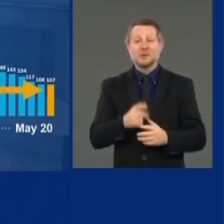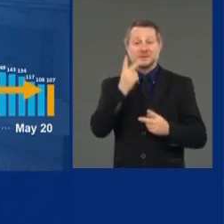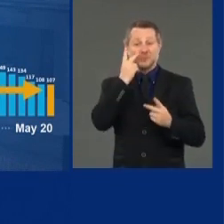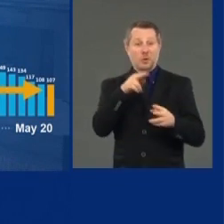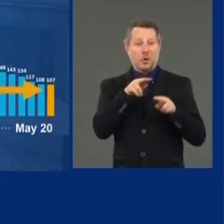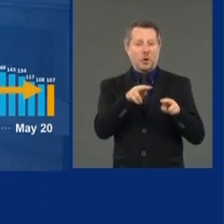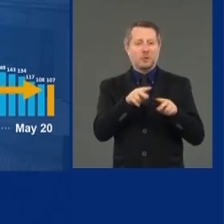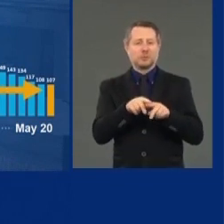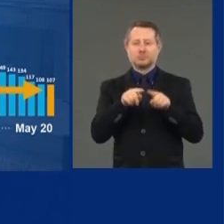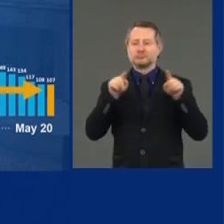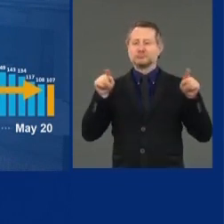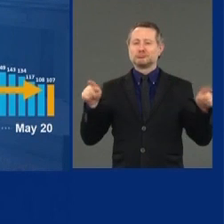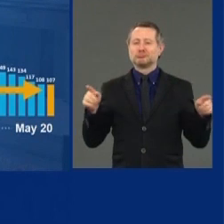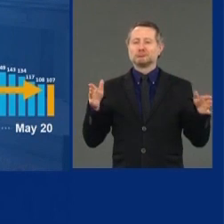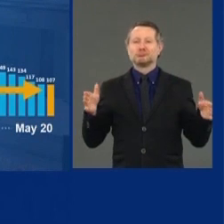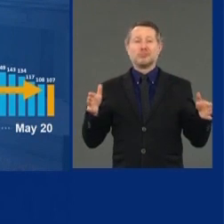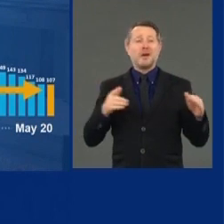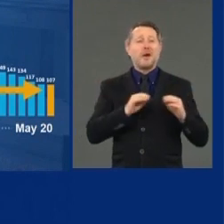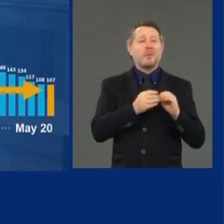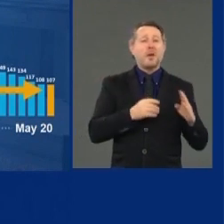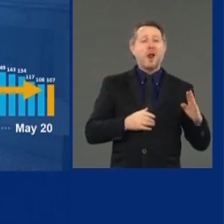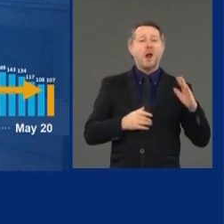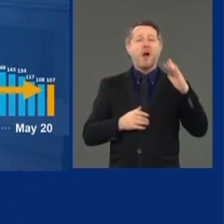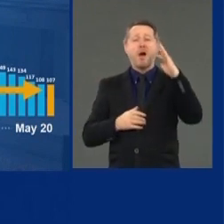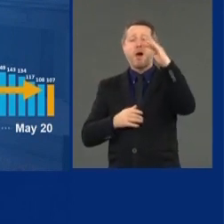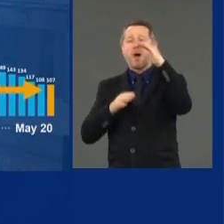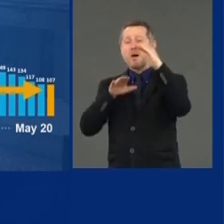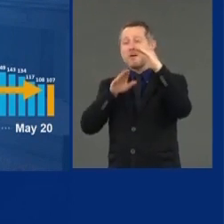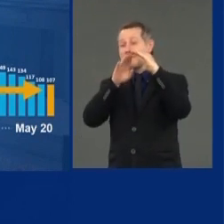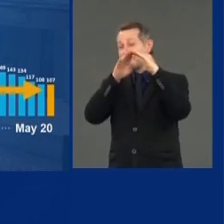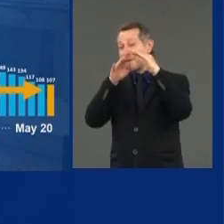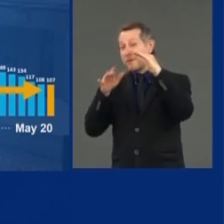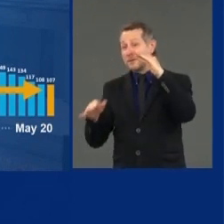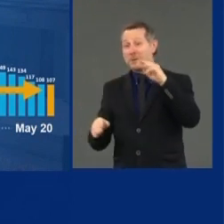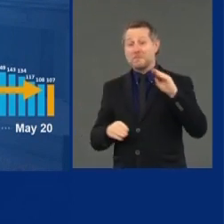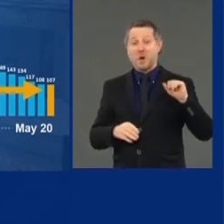BUT YOU SEE THE OVERALL